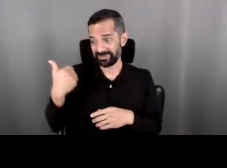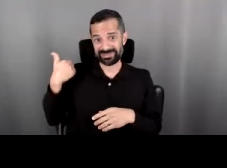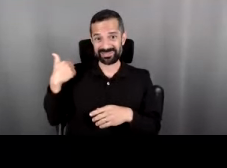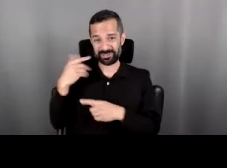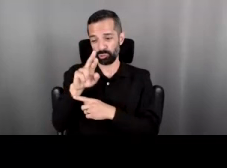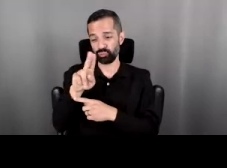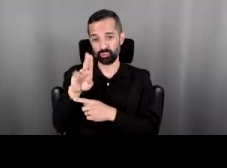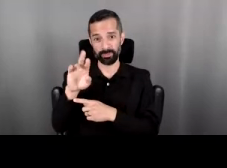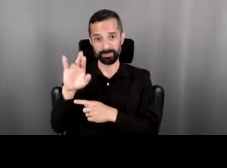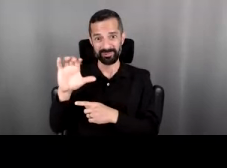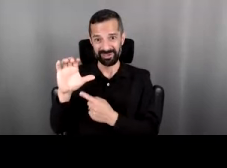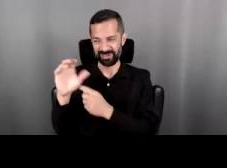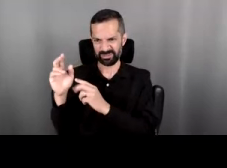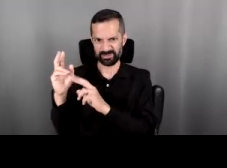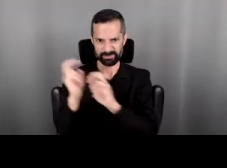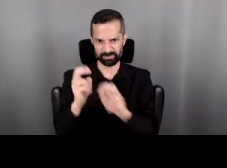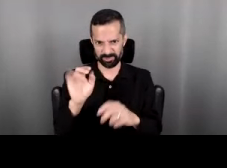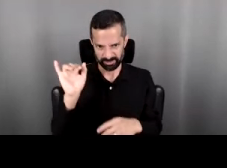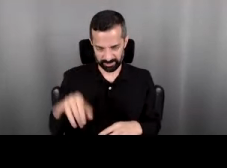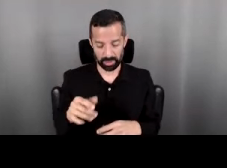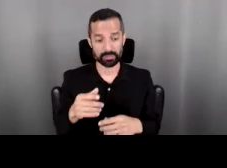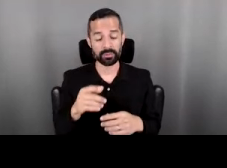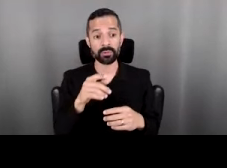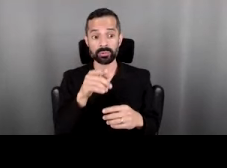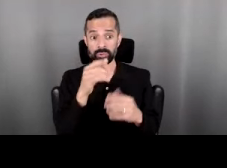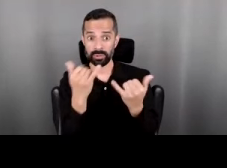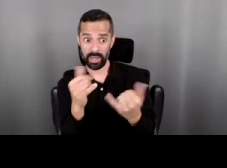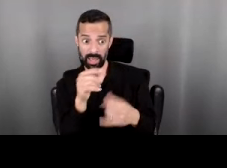Here is where you get into detail again about